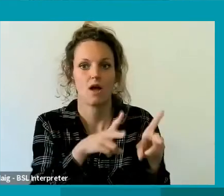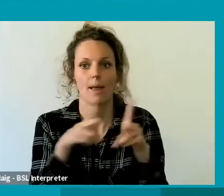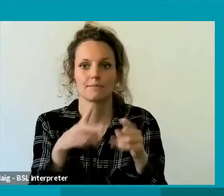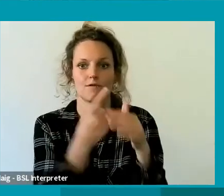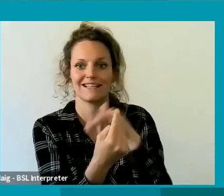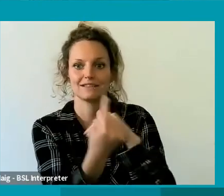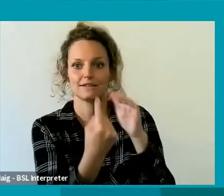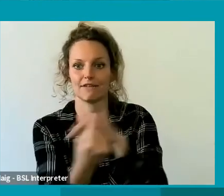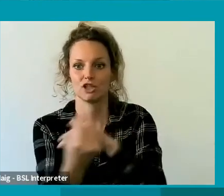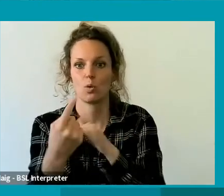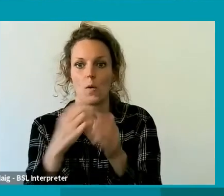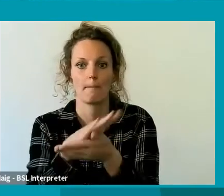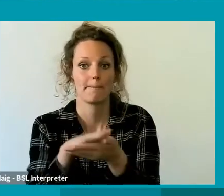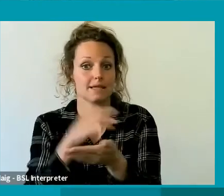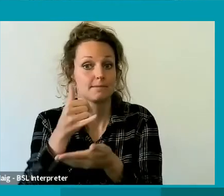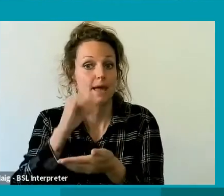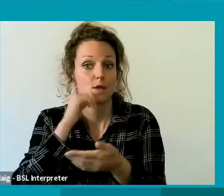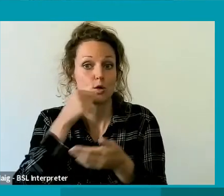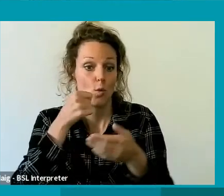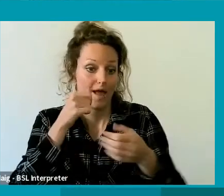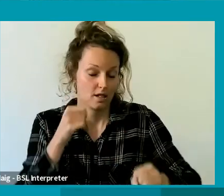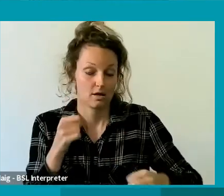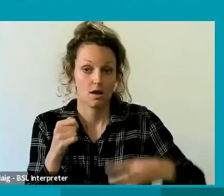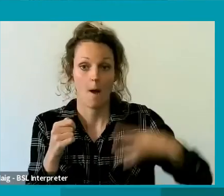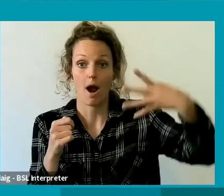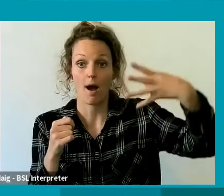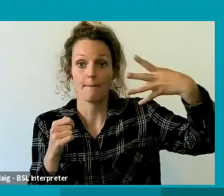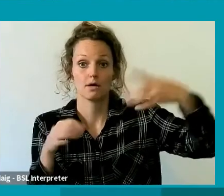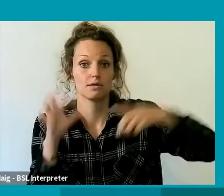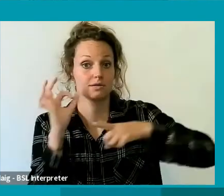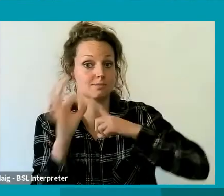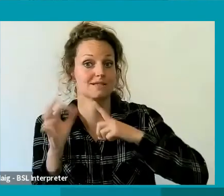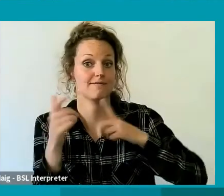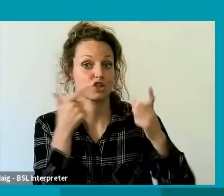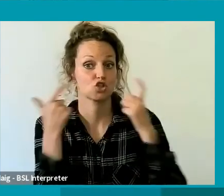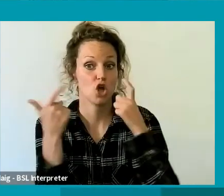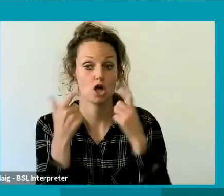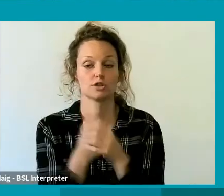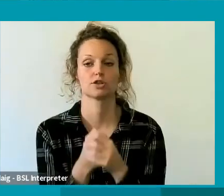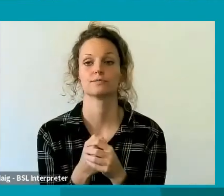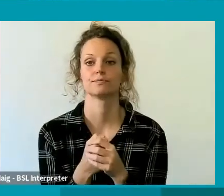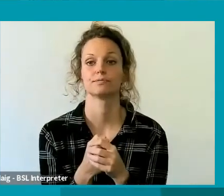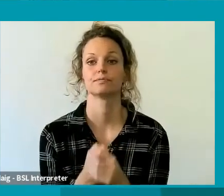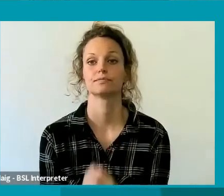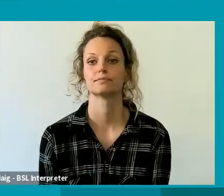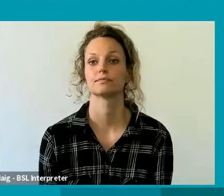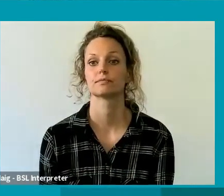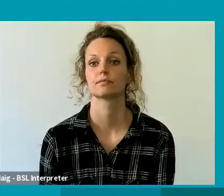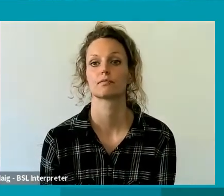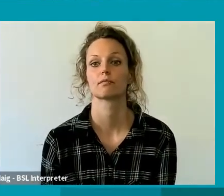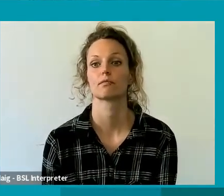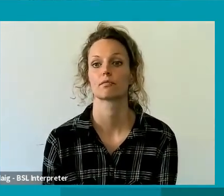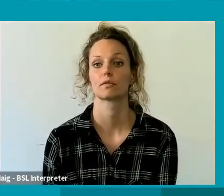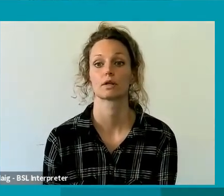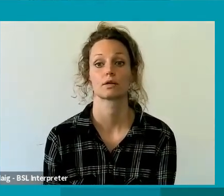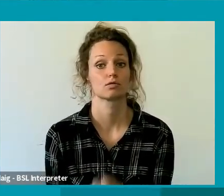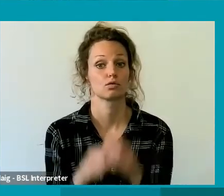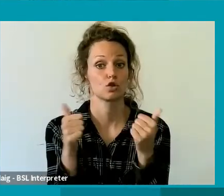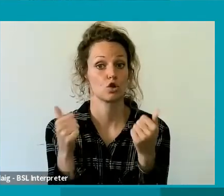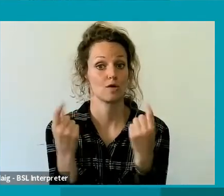so it could be in your interest to take that box. But the great thing is, is it's not going to show